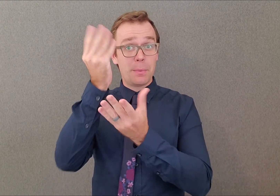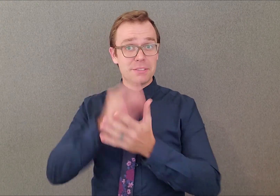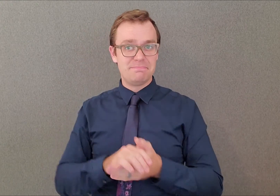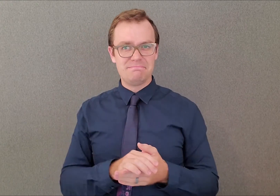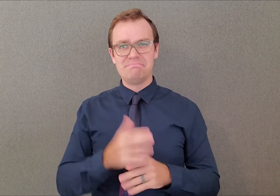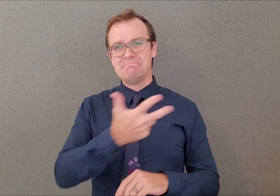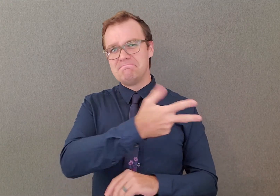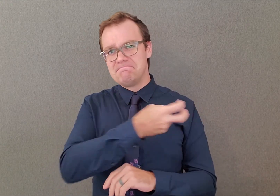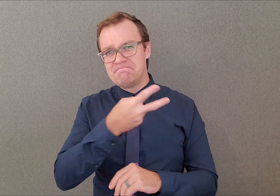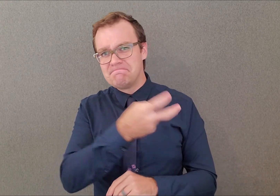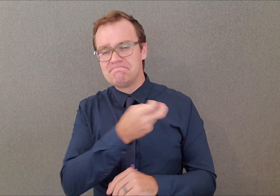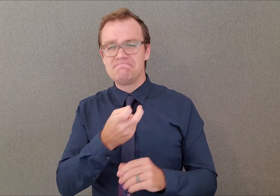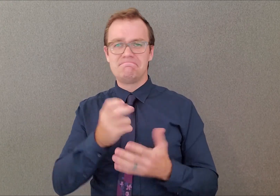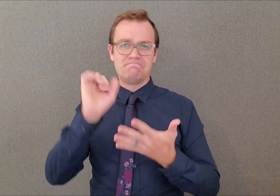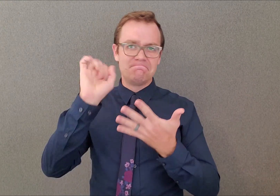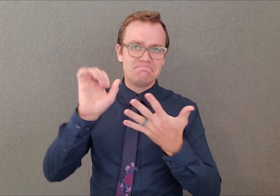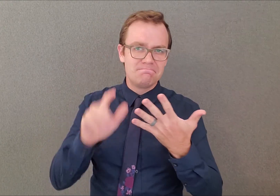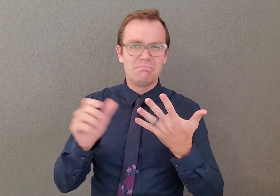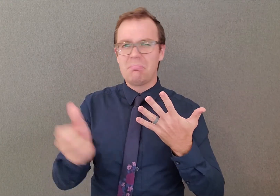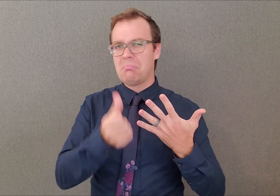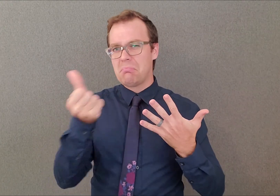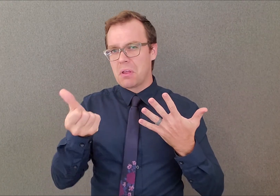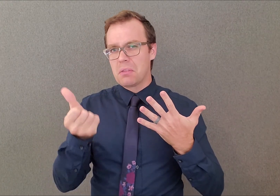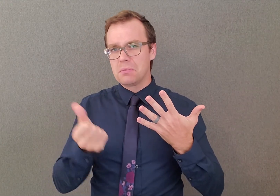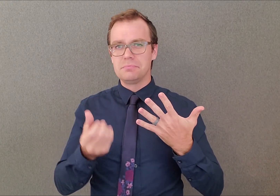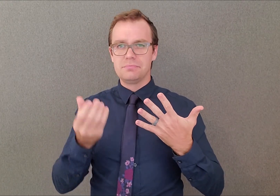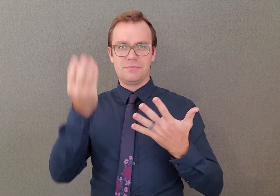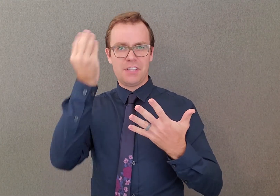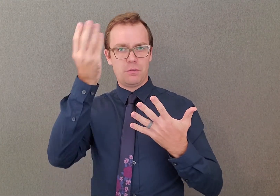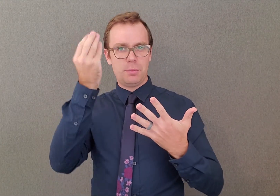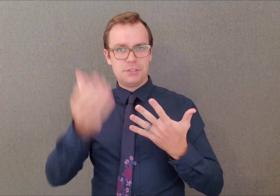References, resources, and more information.